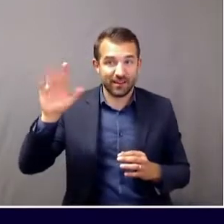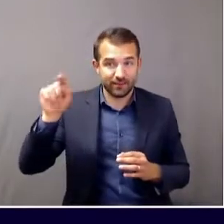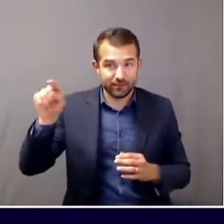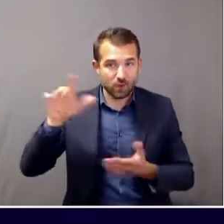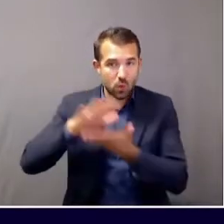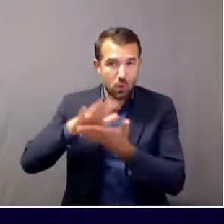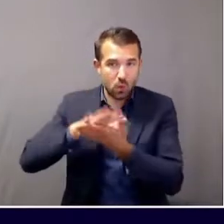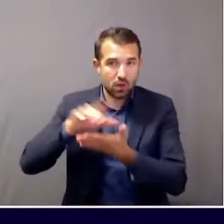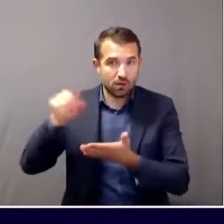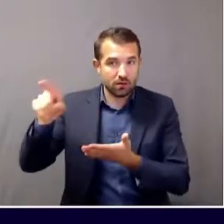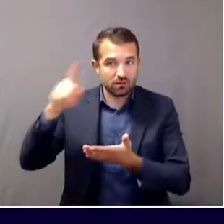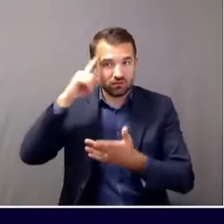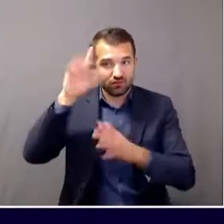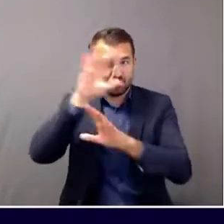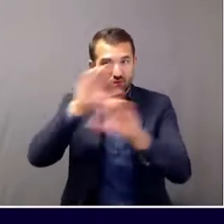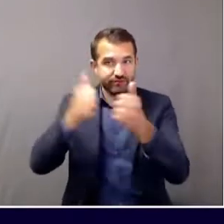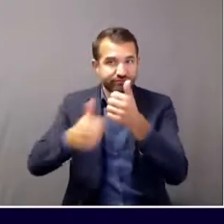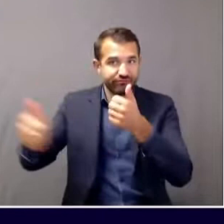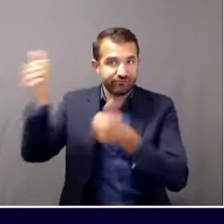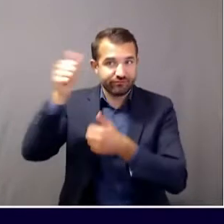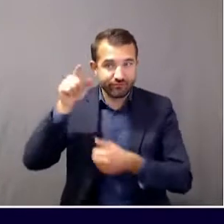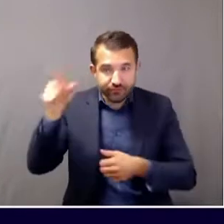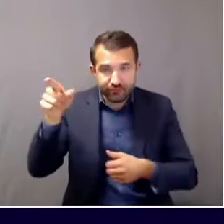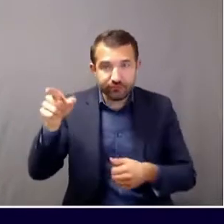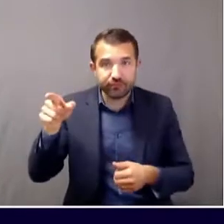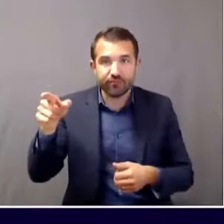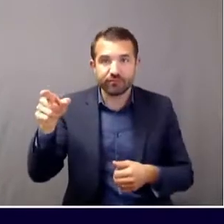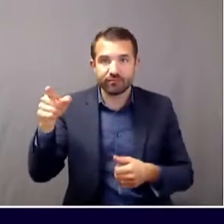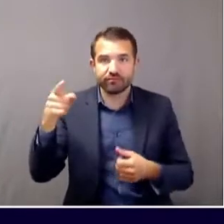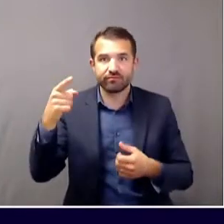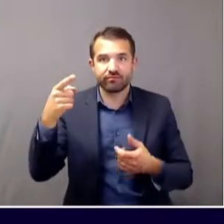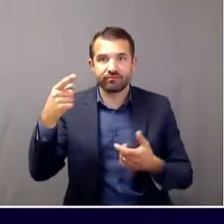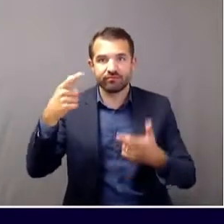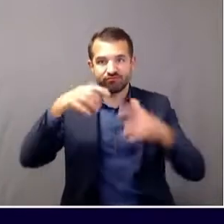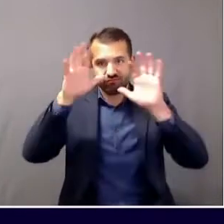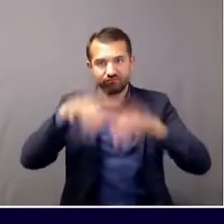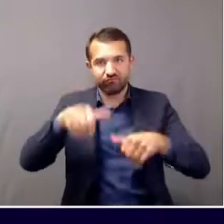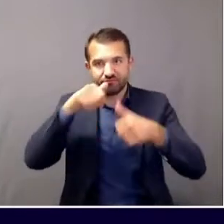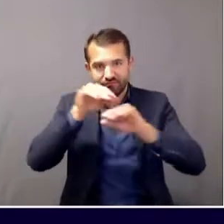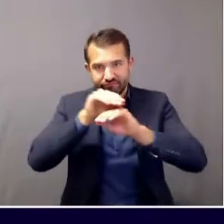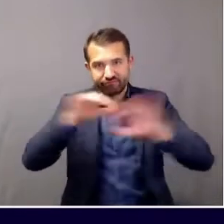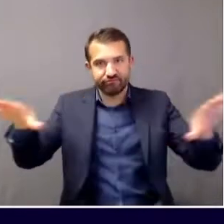have a case and their school